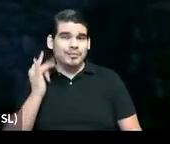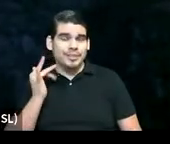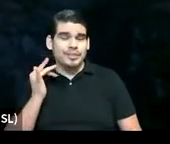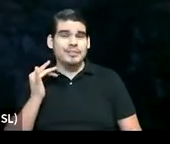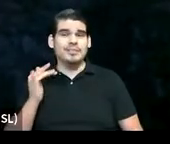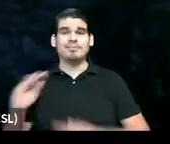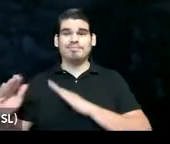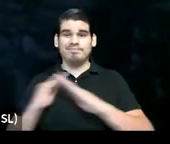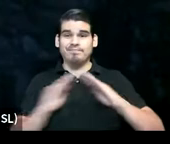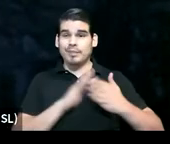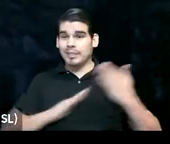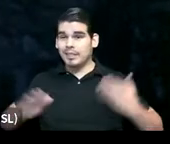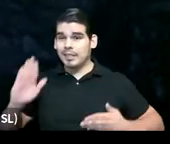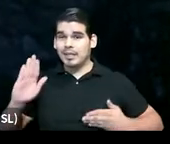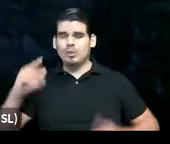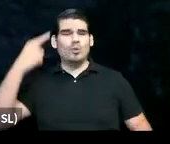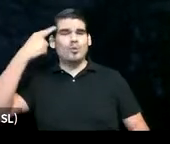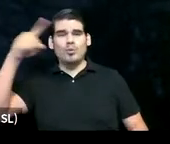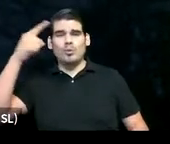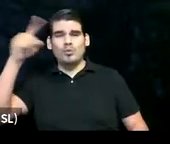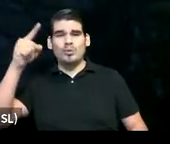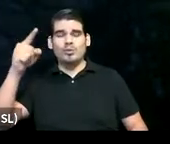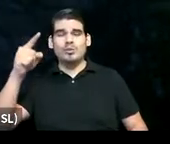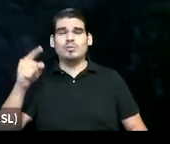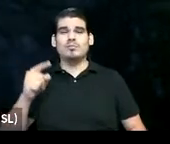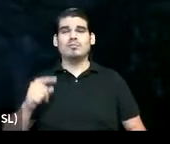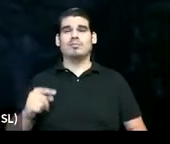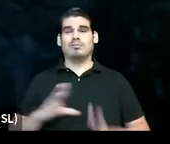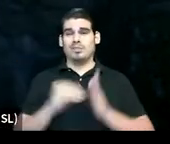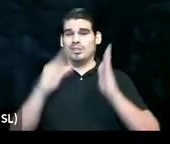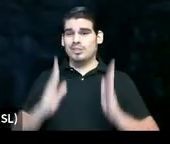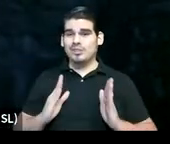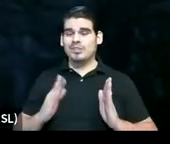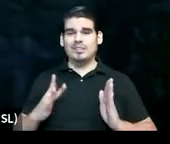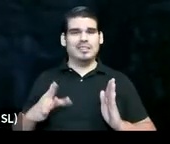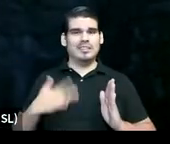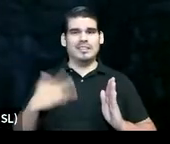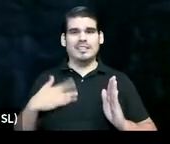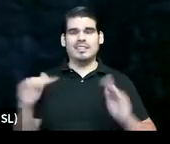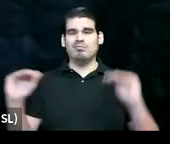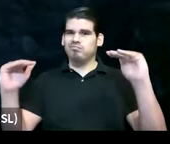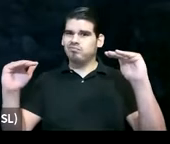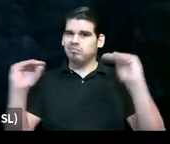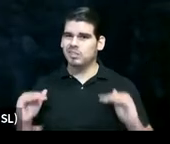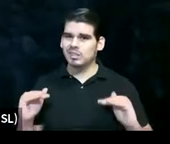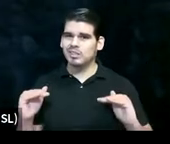which is really what you want to kind of get to and your last whereas is You know what, what is the role of the SSCCC in helping